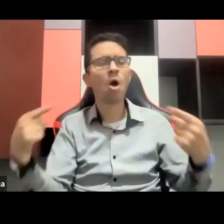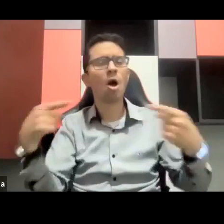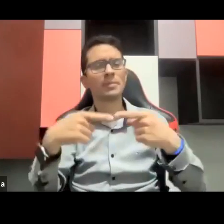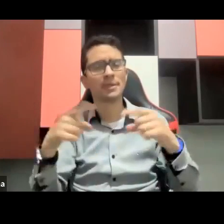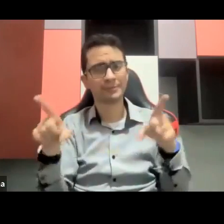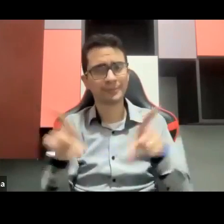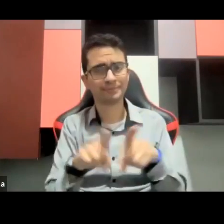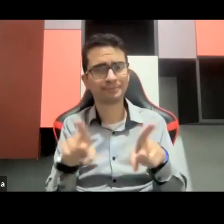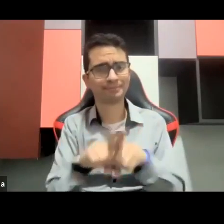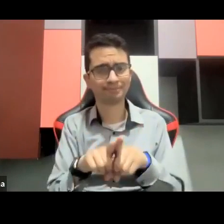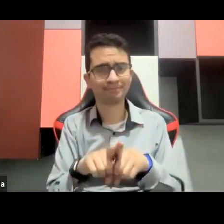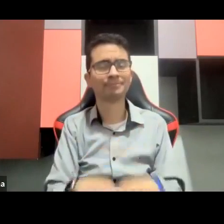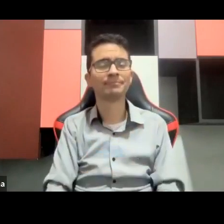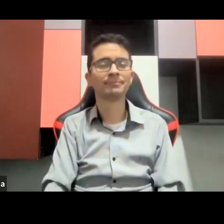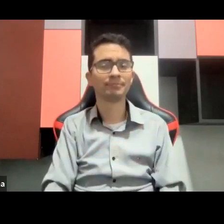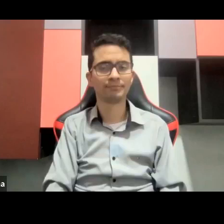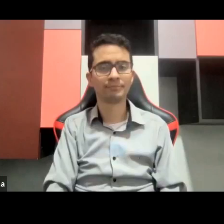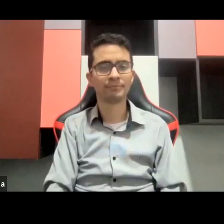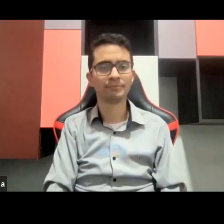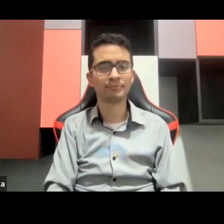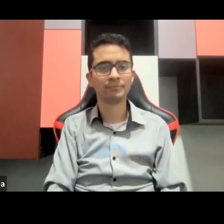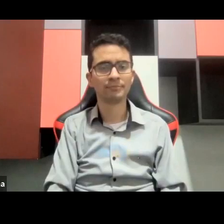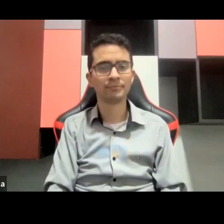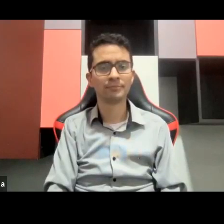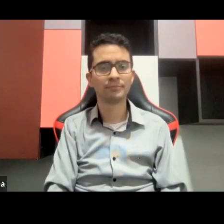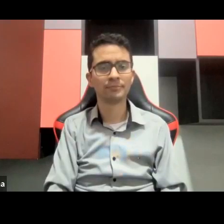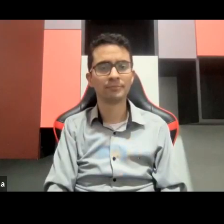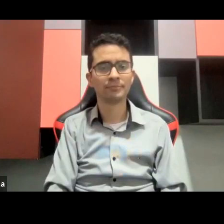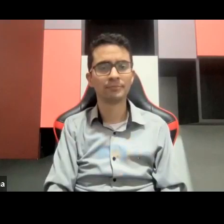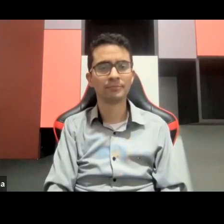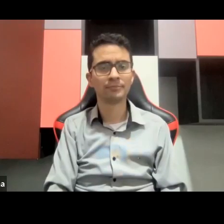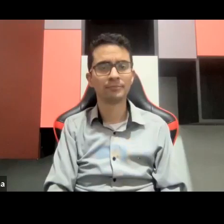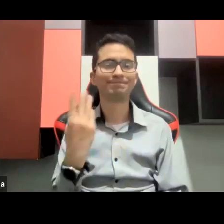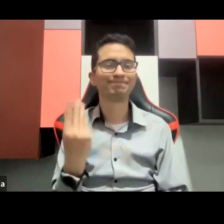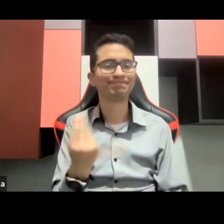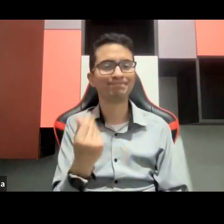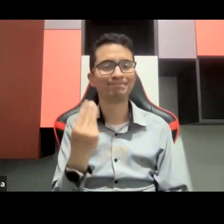what they found possible. And when we are.